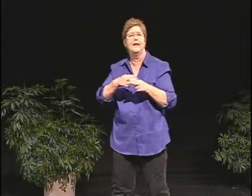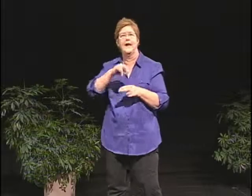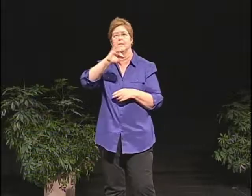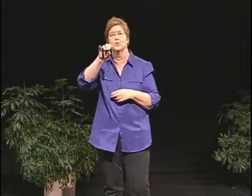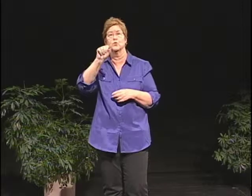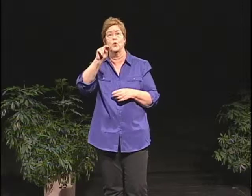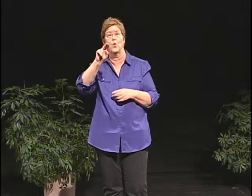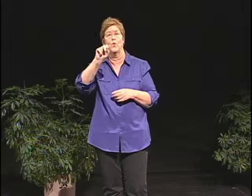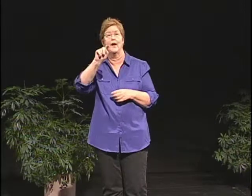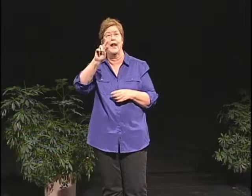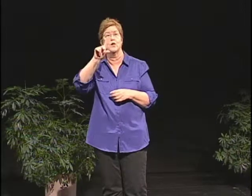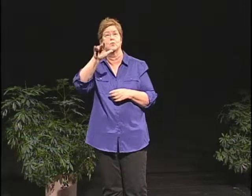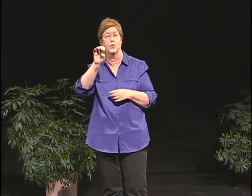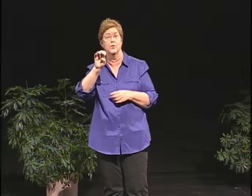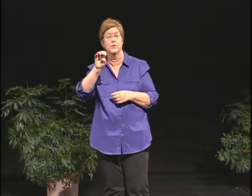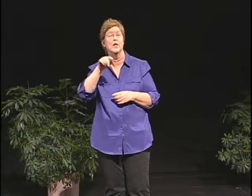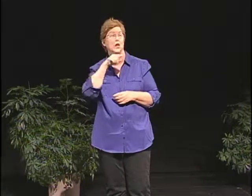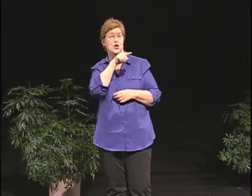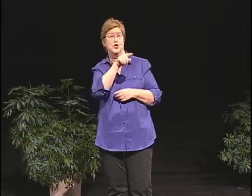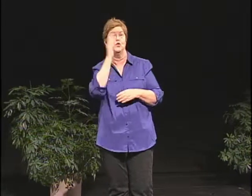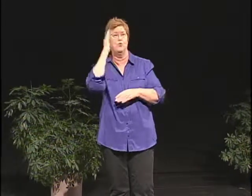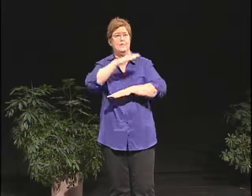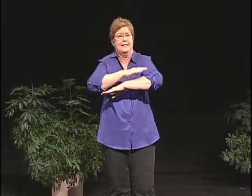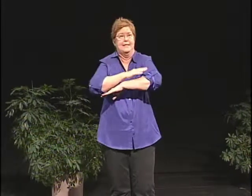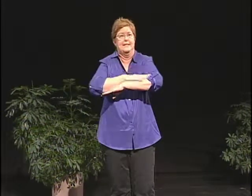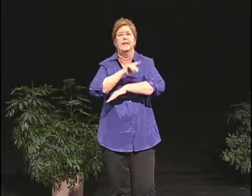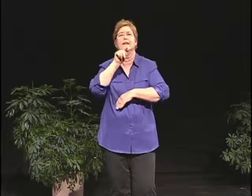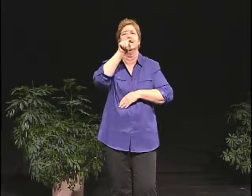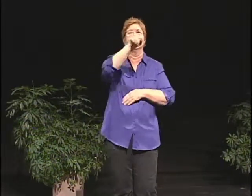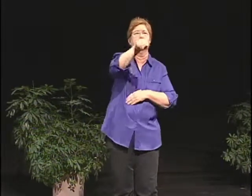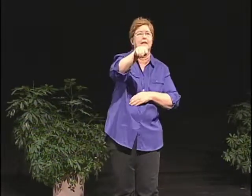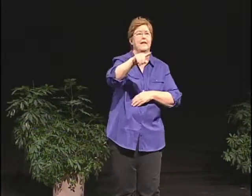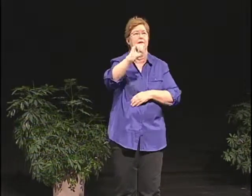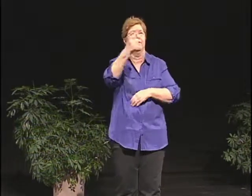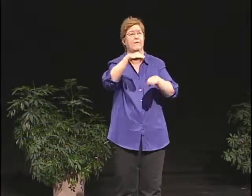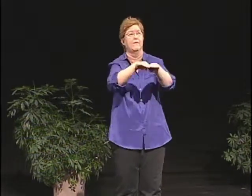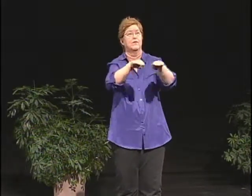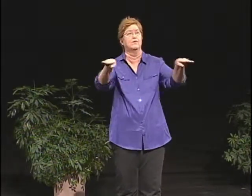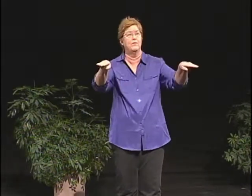Joan Naturale. She actually has a table out on that first floor.